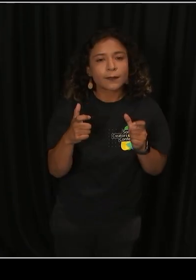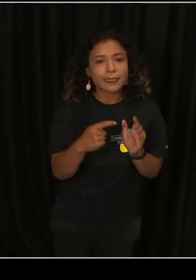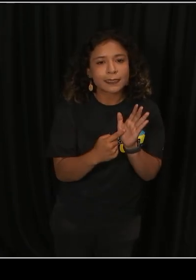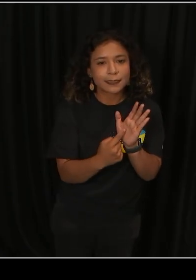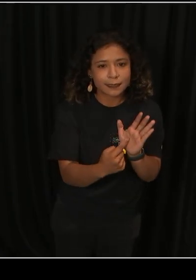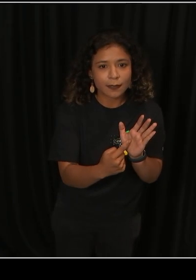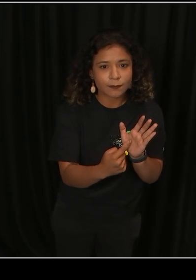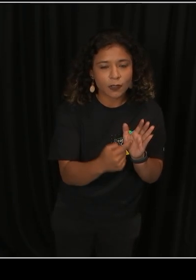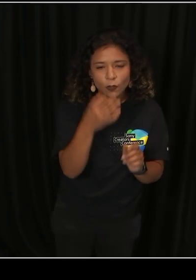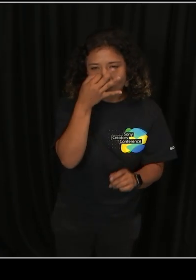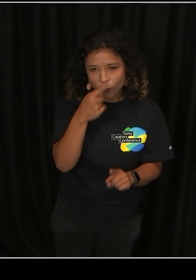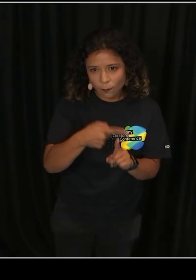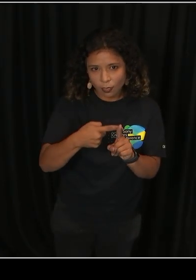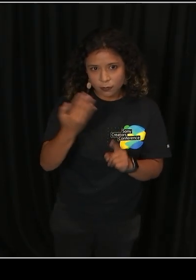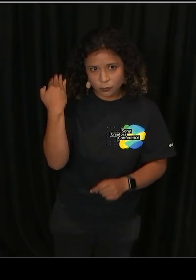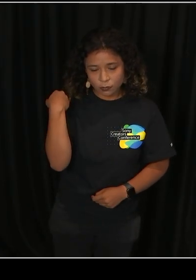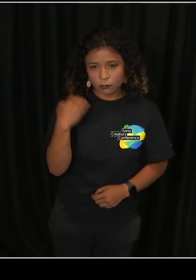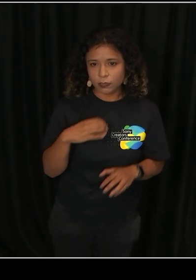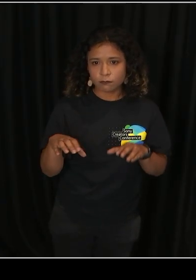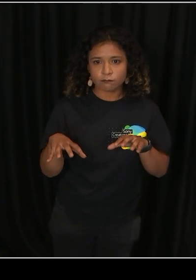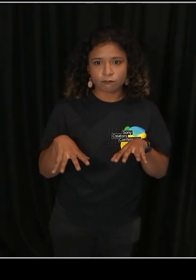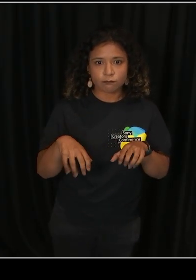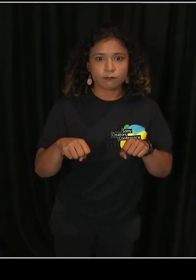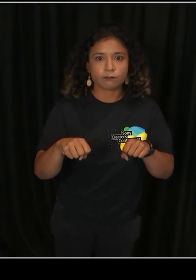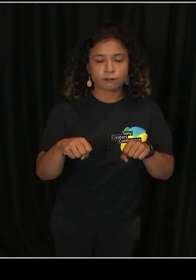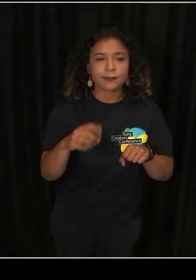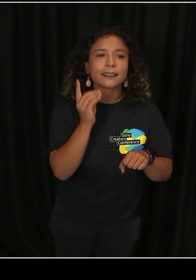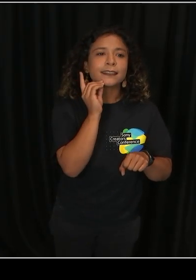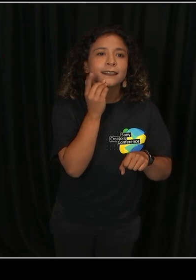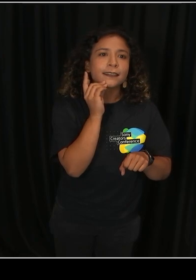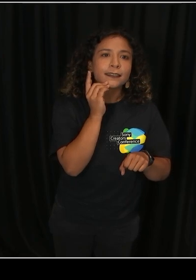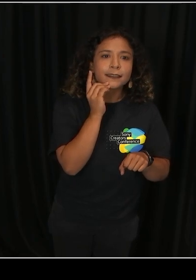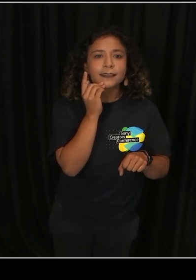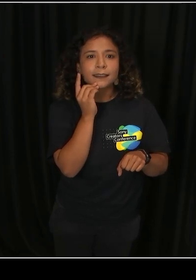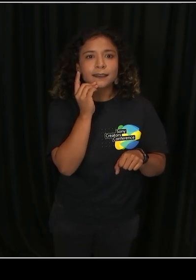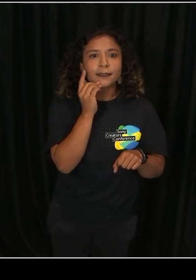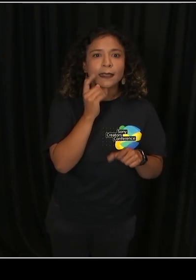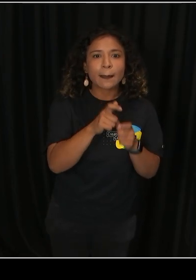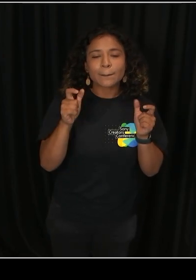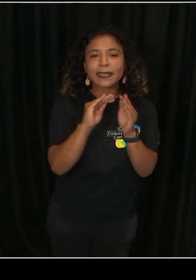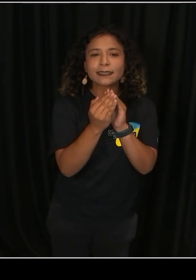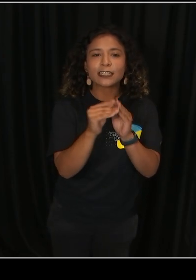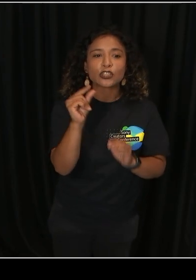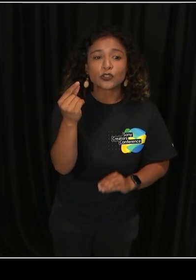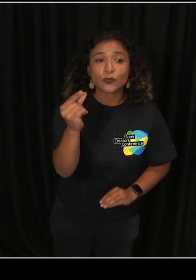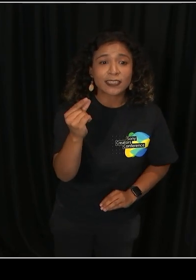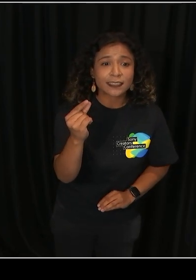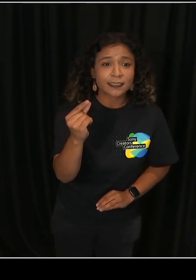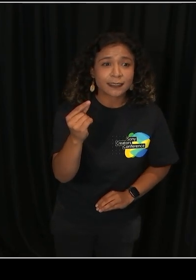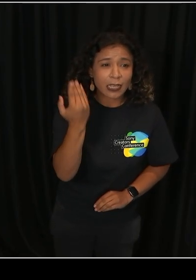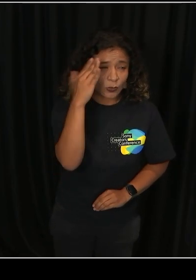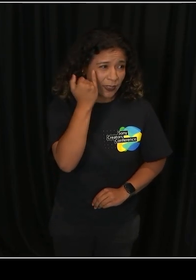It was a couple of months ago where we did the Disney Big City Greens NHL Classic. I'm not sure if any of you saw it,